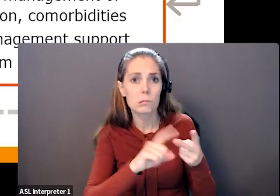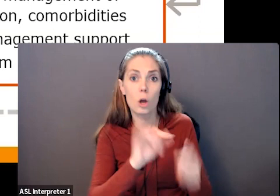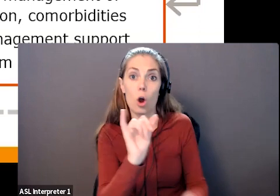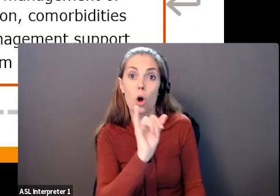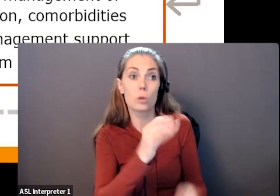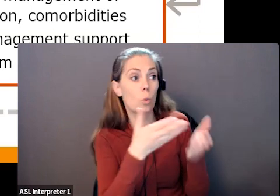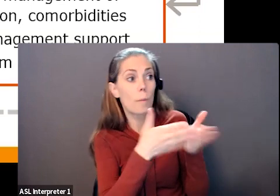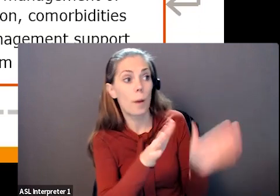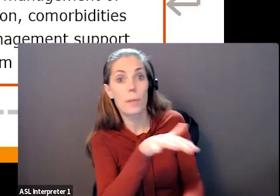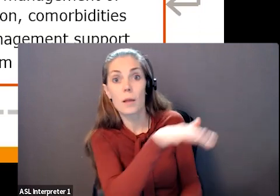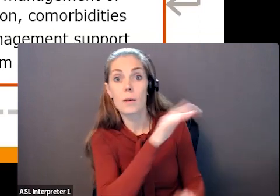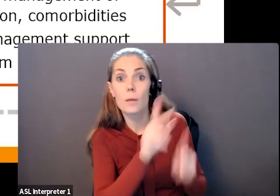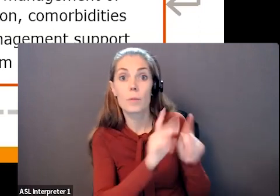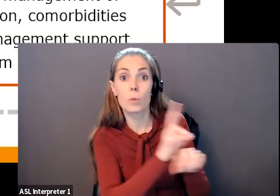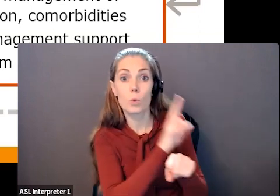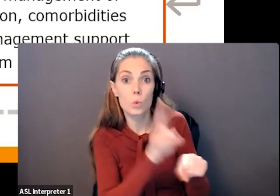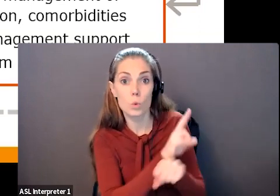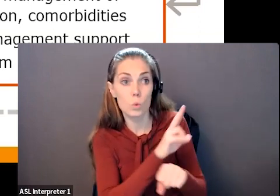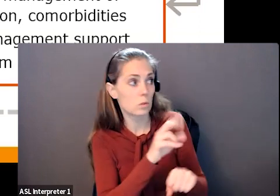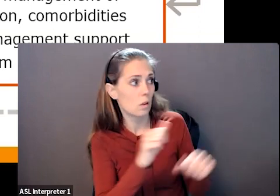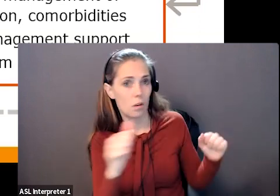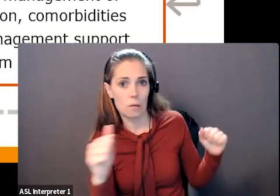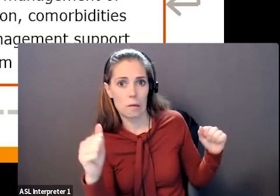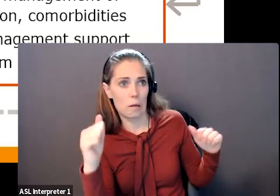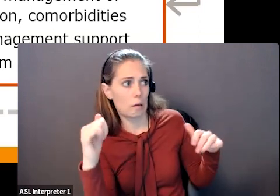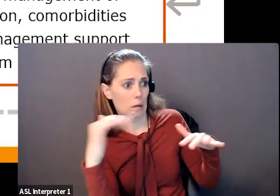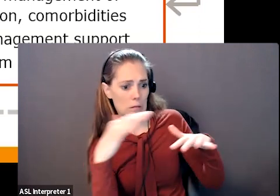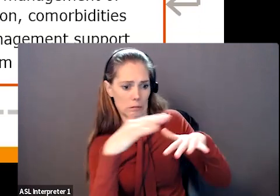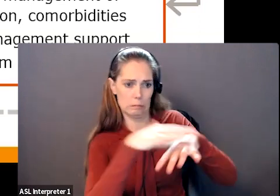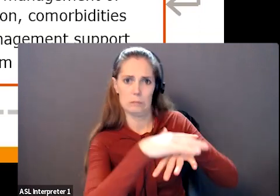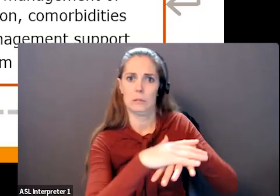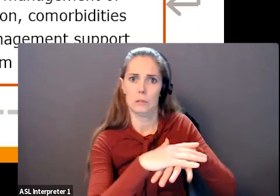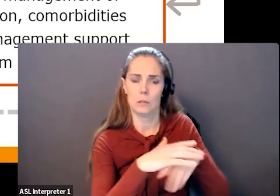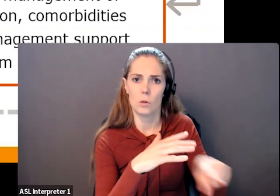patient so we mirrored the exact same post COVID clinic approach within our visiting specialist